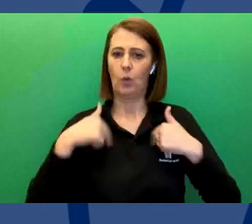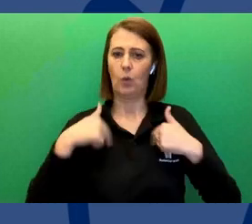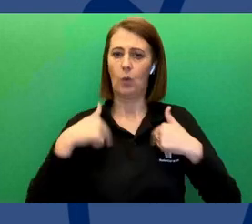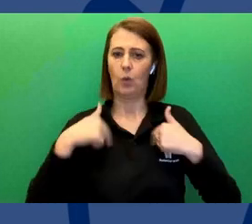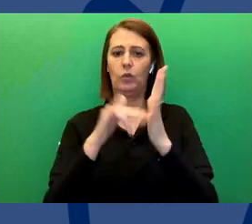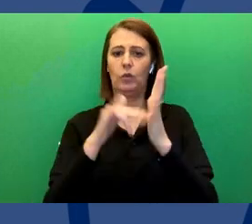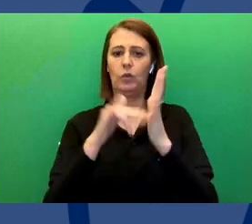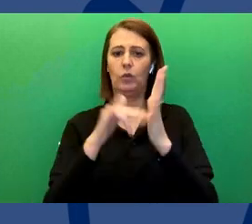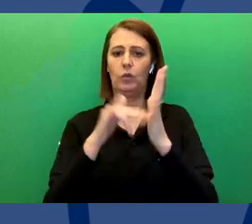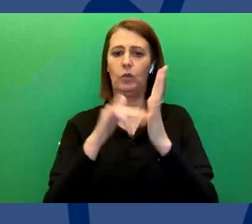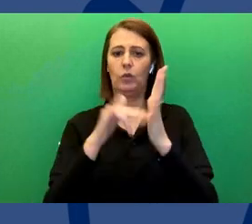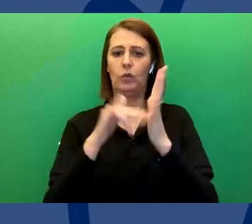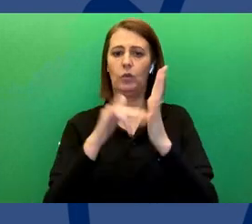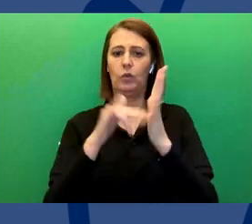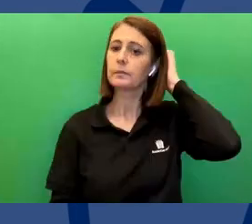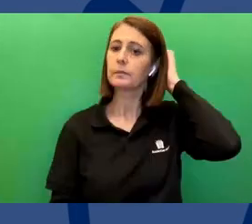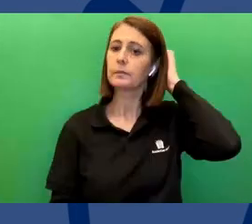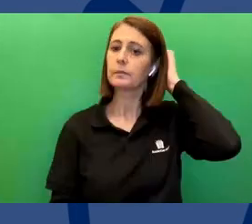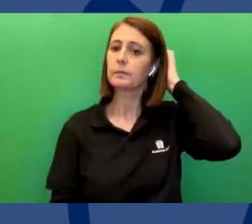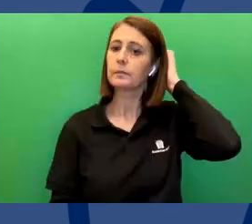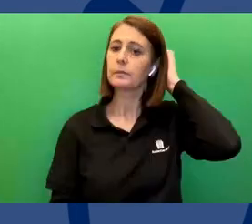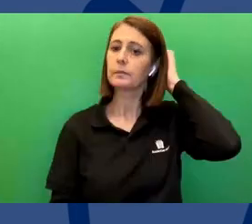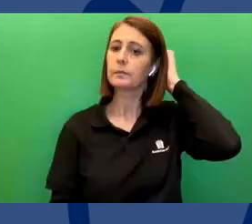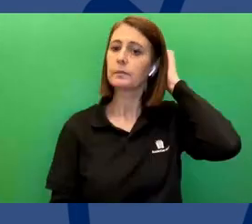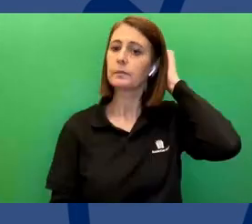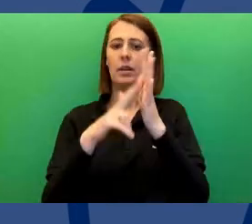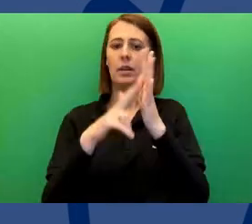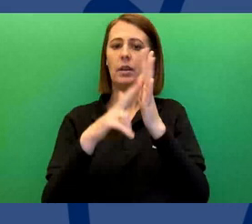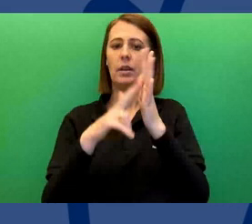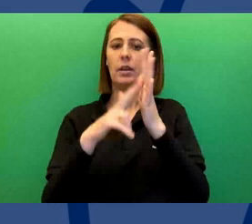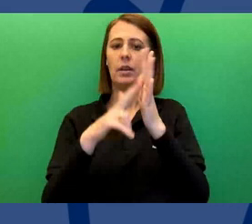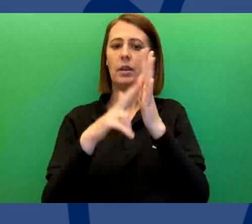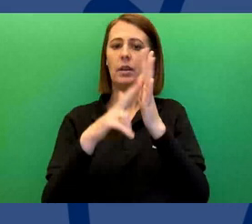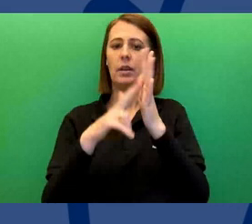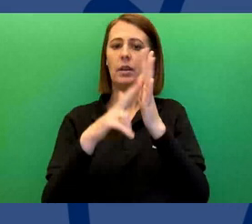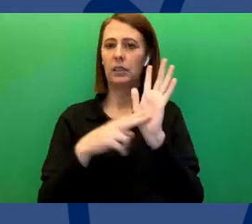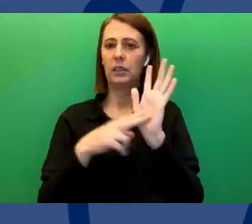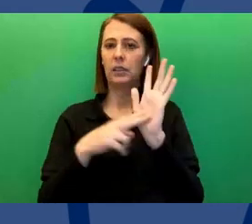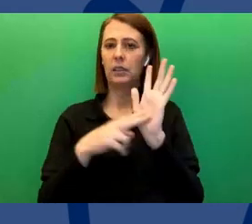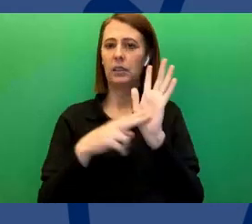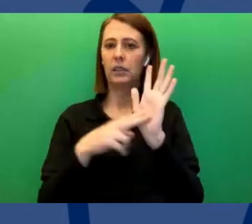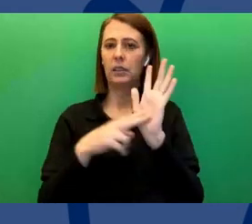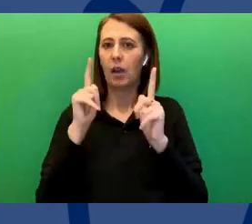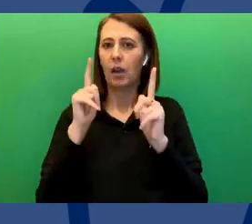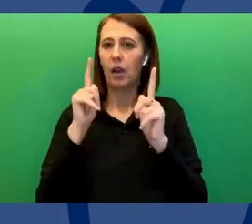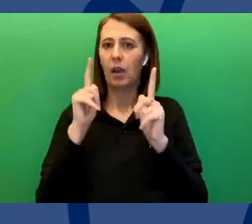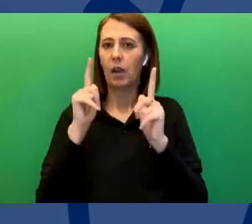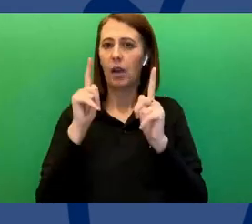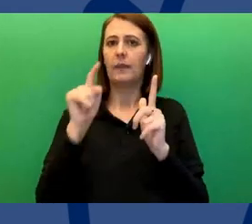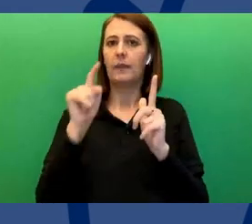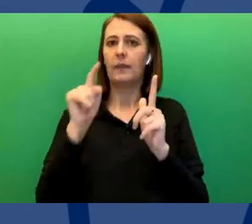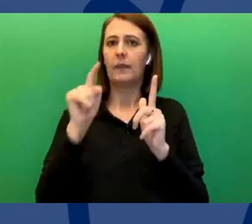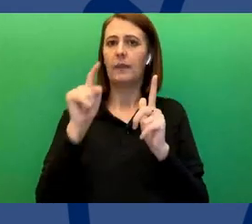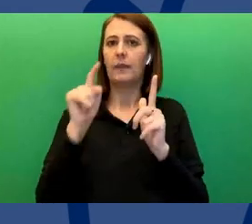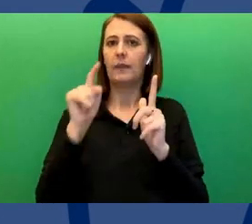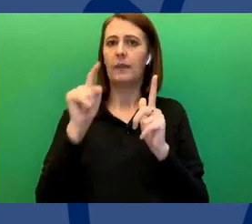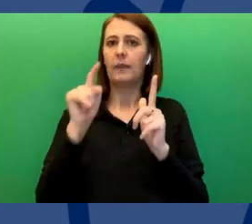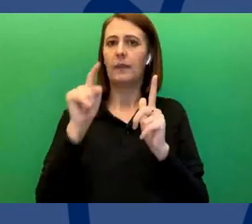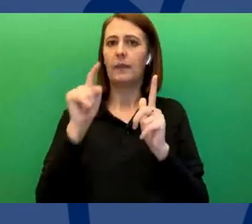David Allan. David is a manager, customers business taxes at Revenue NSW. He's one of